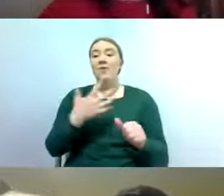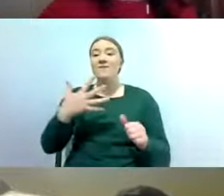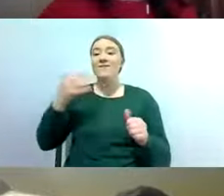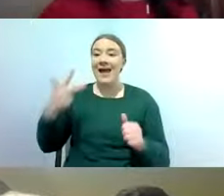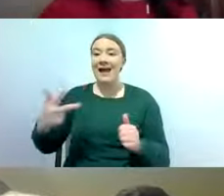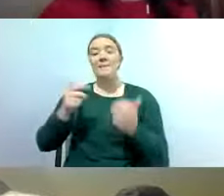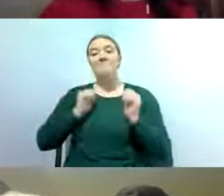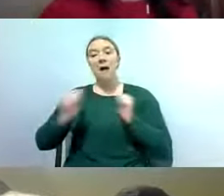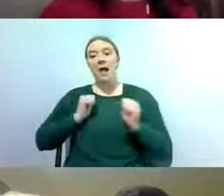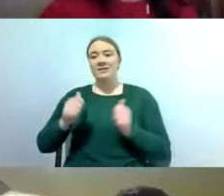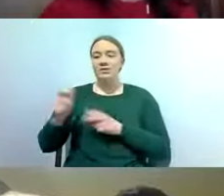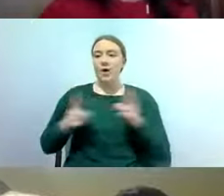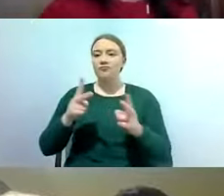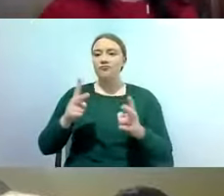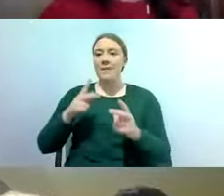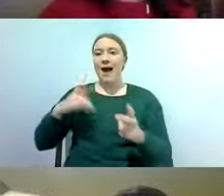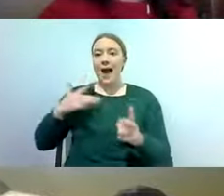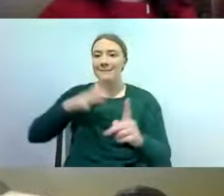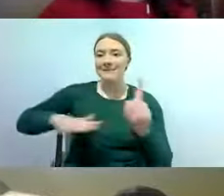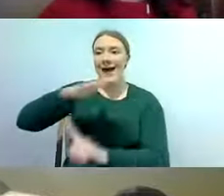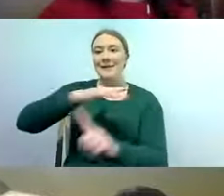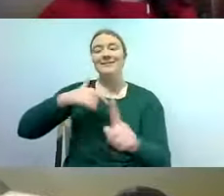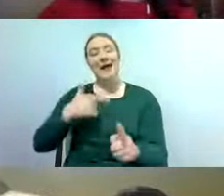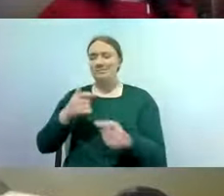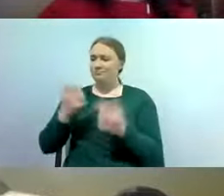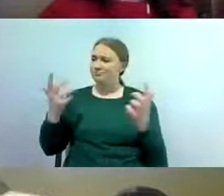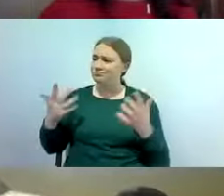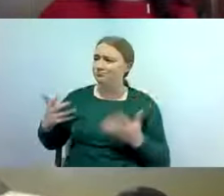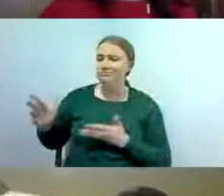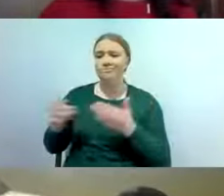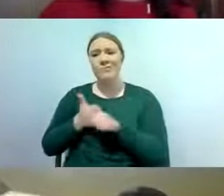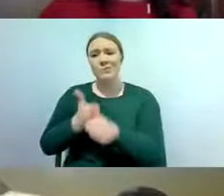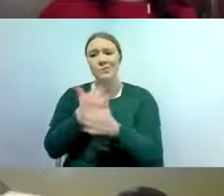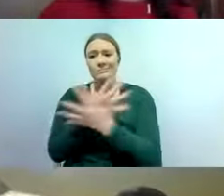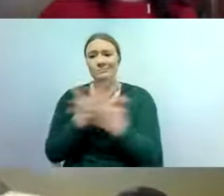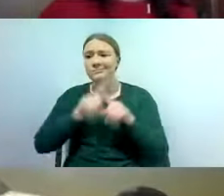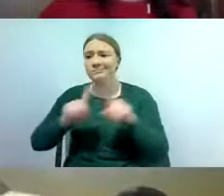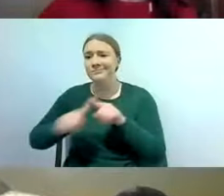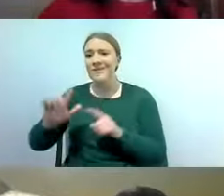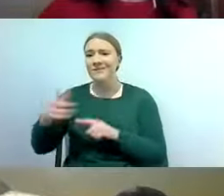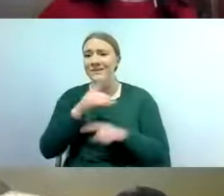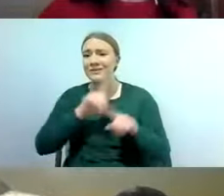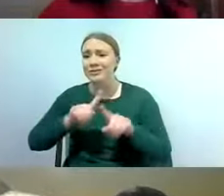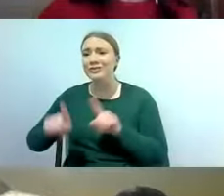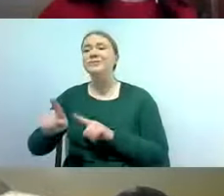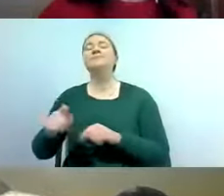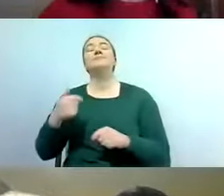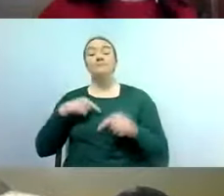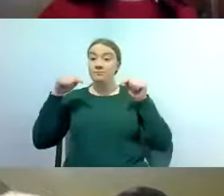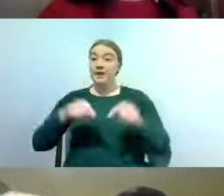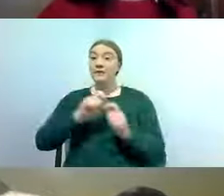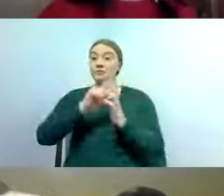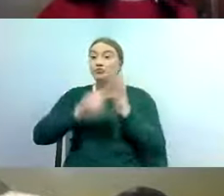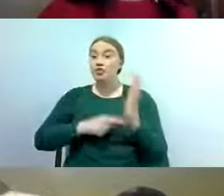and benefit a host of important fish species the project also includes exciting activities